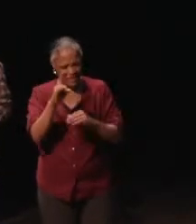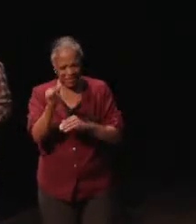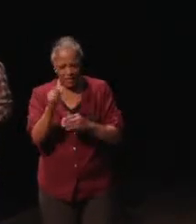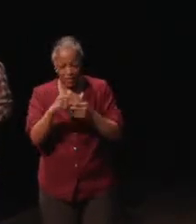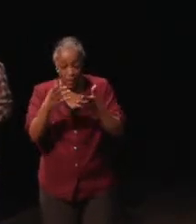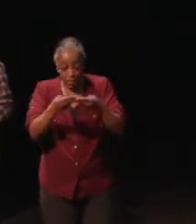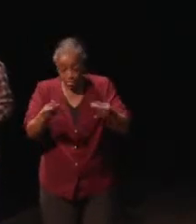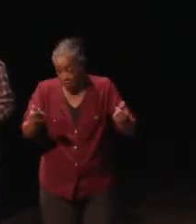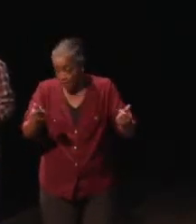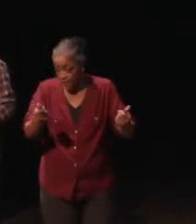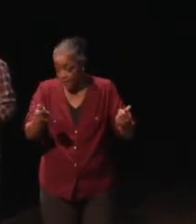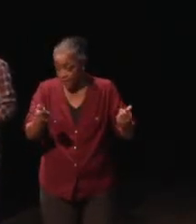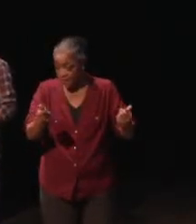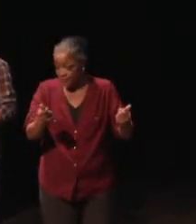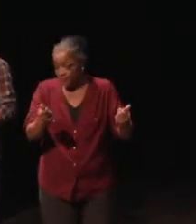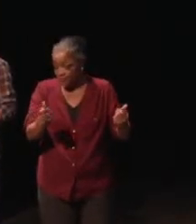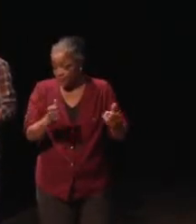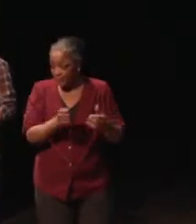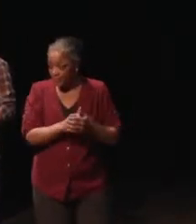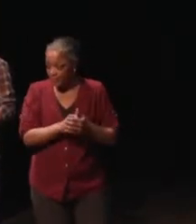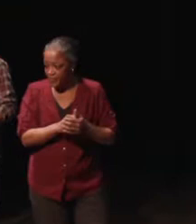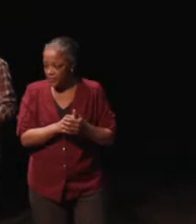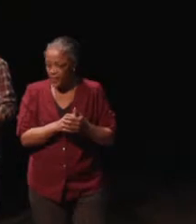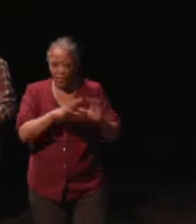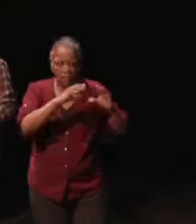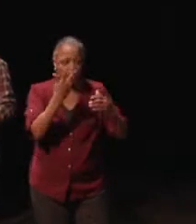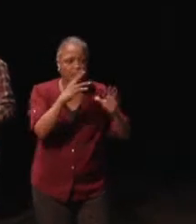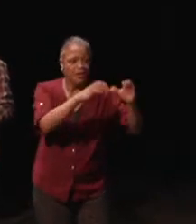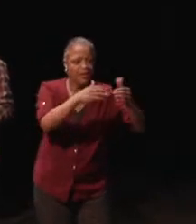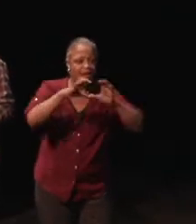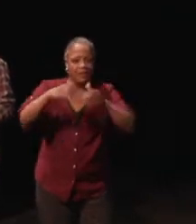to solve for. They're grouped into three different categories because if